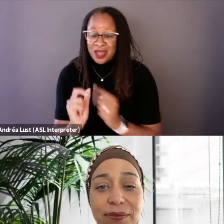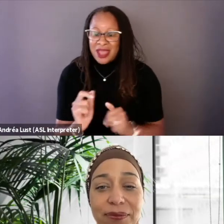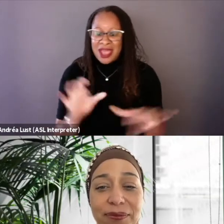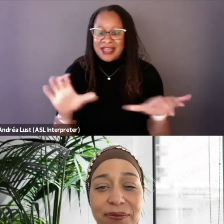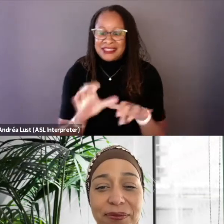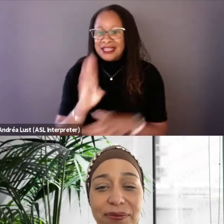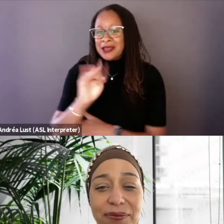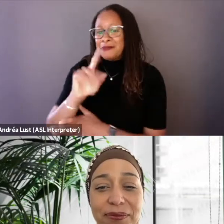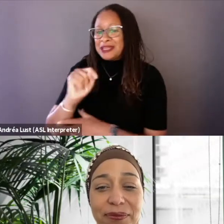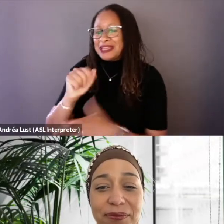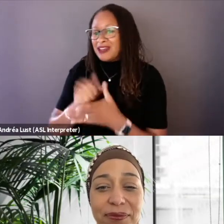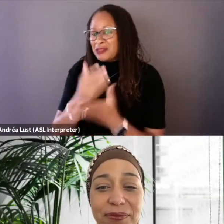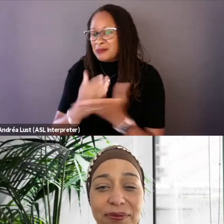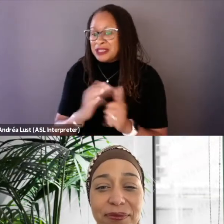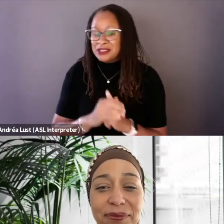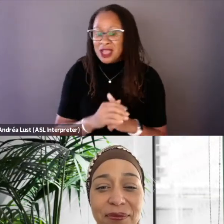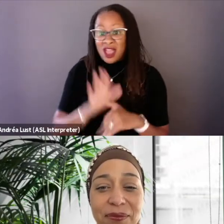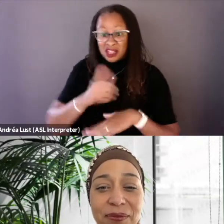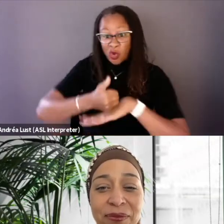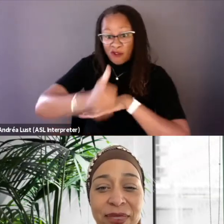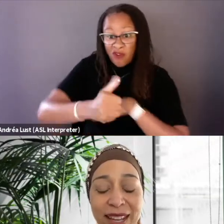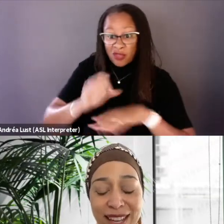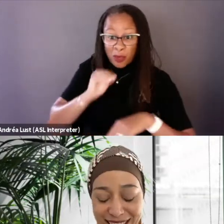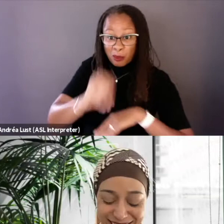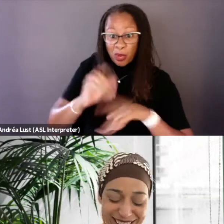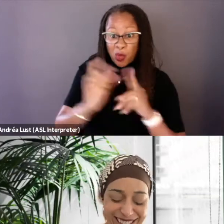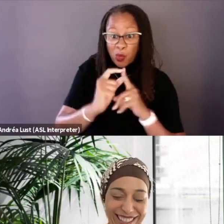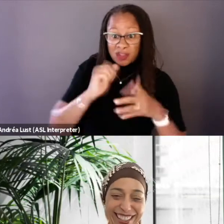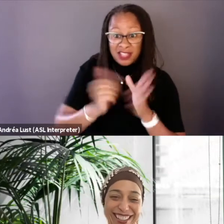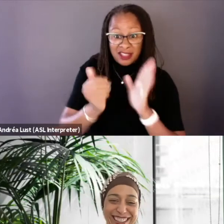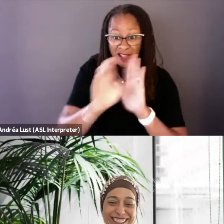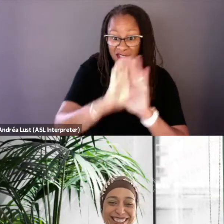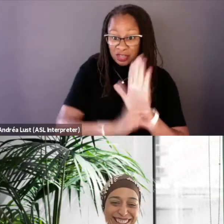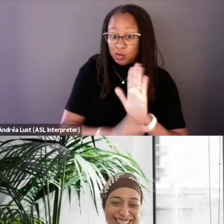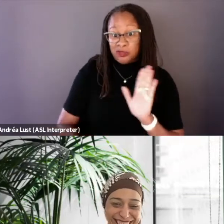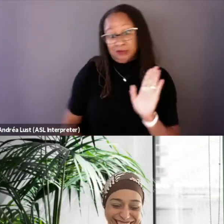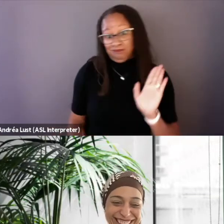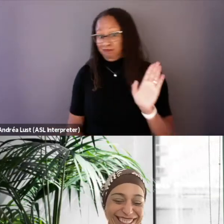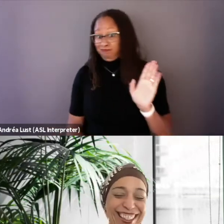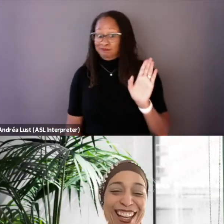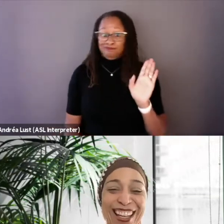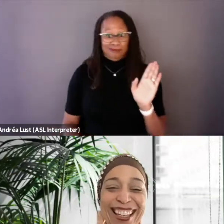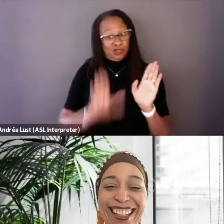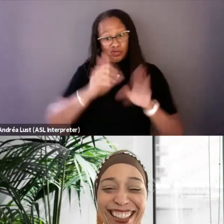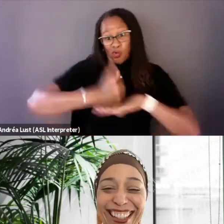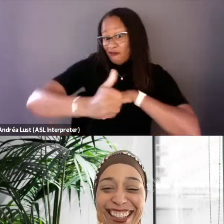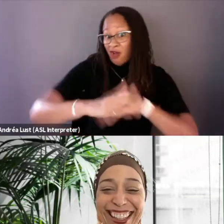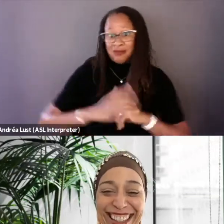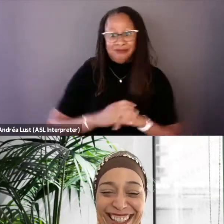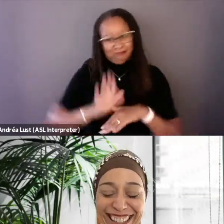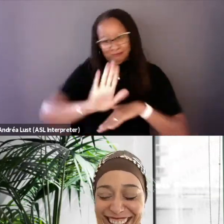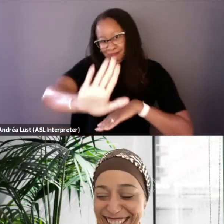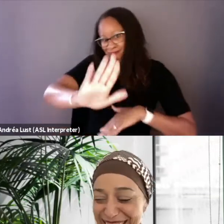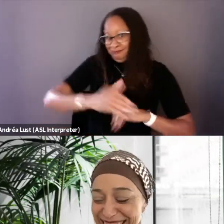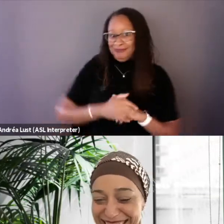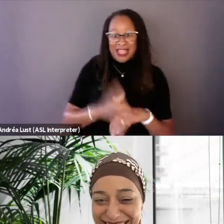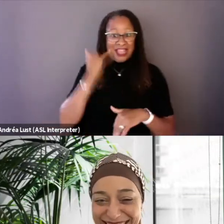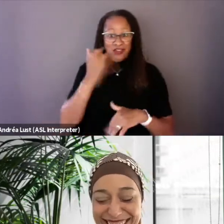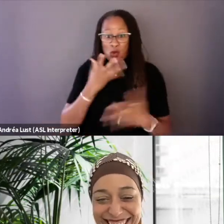it says, it's your fault for putting those words in the constitution. (Jana, Eric and Larry laugh) That's on you. If you didn't want people to be equal,